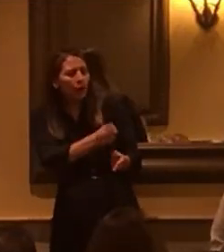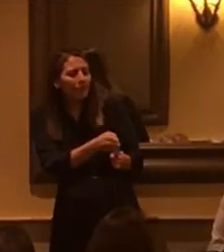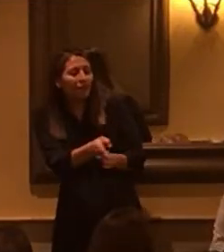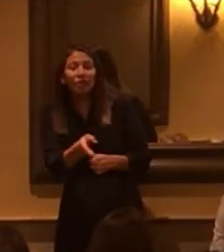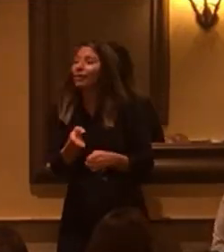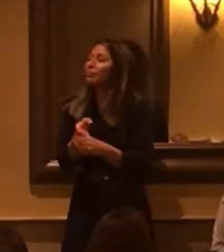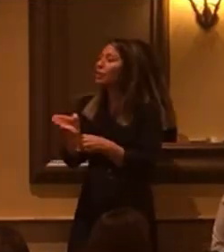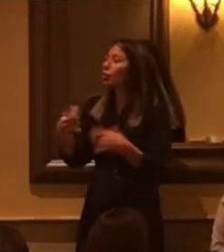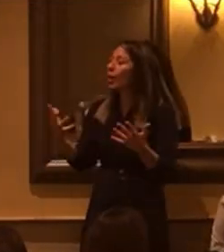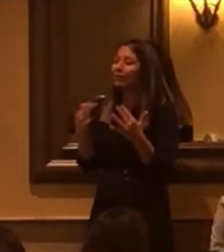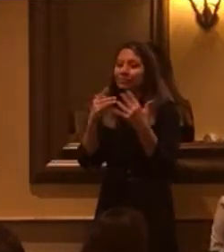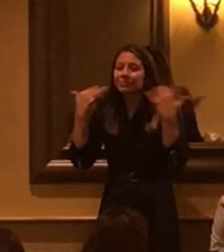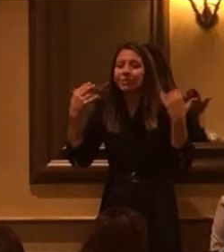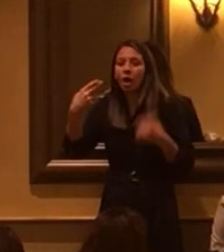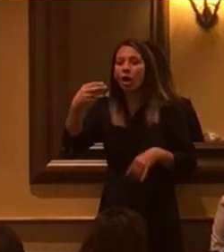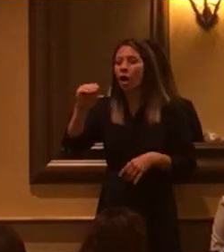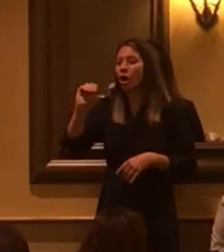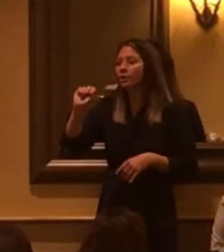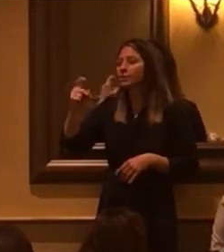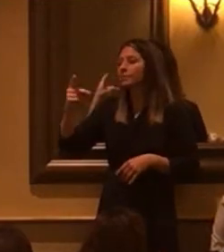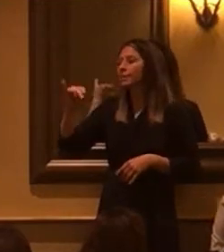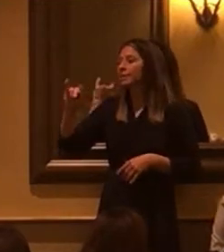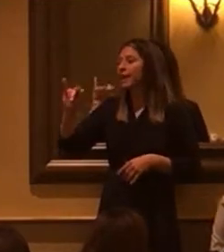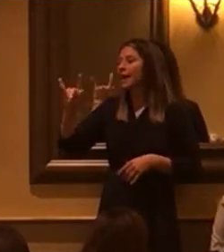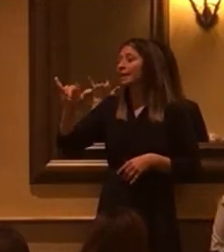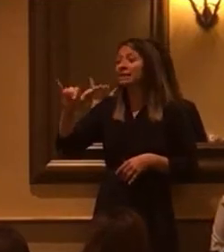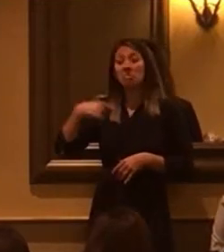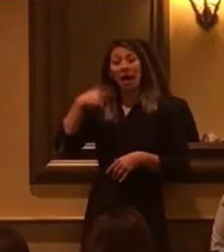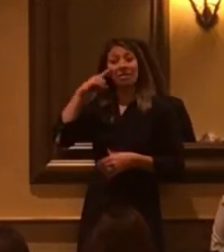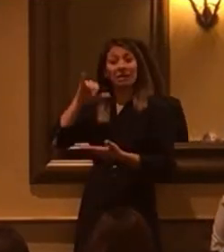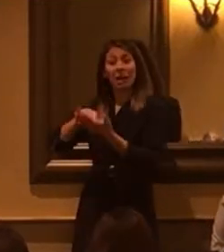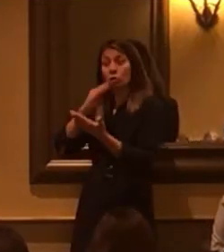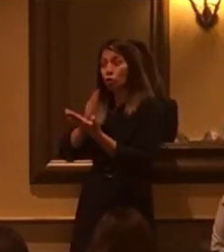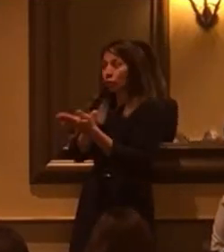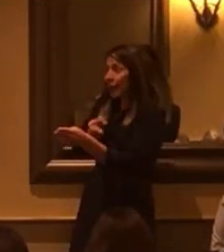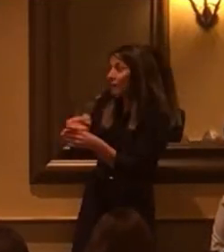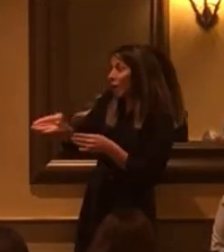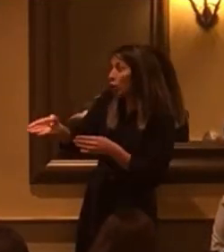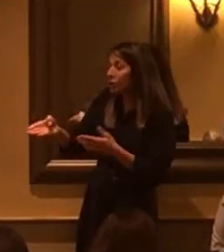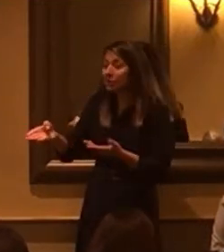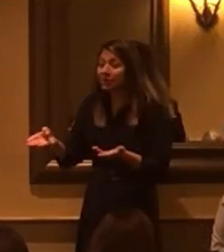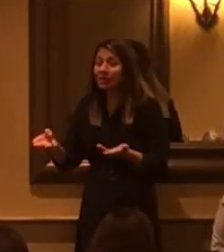And I'm majoring in hospitality